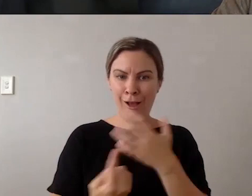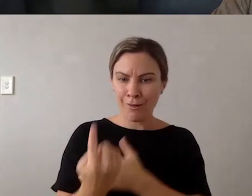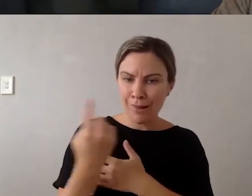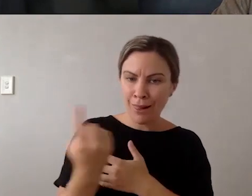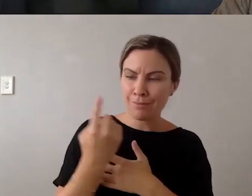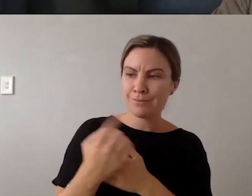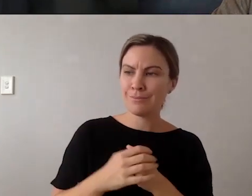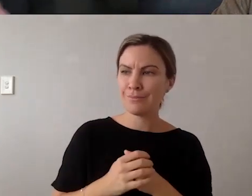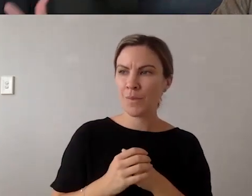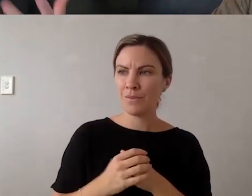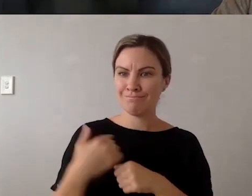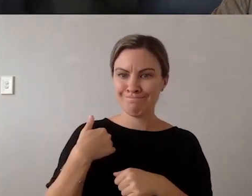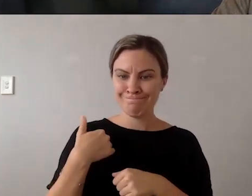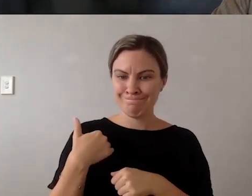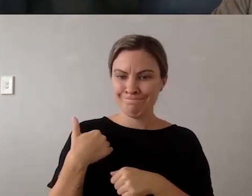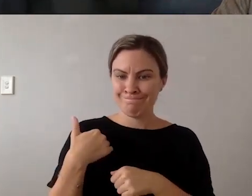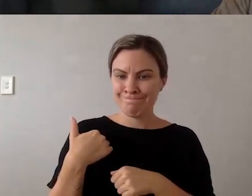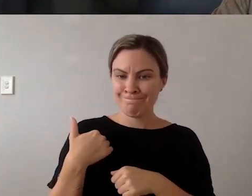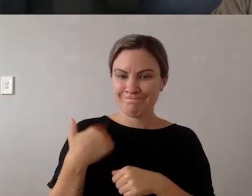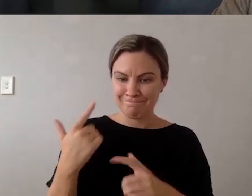isolating when you're in that senior role and the head of an